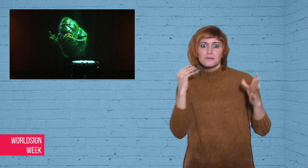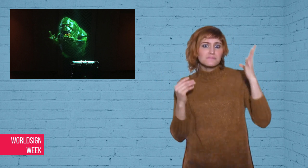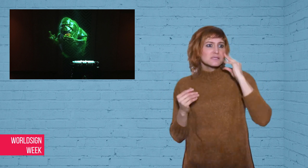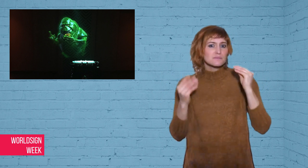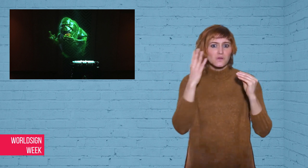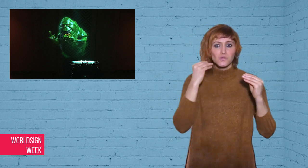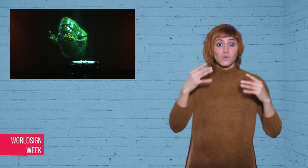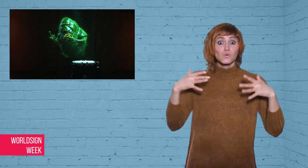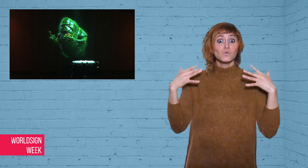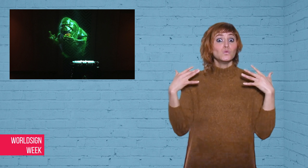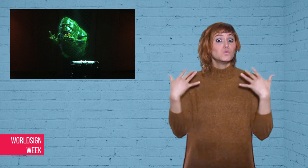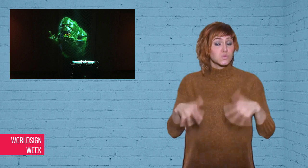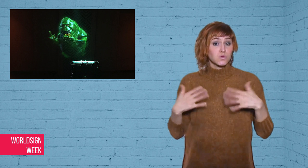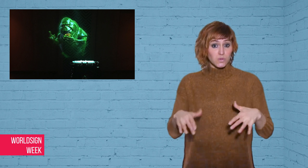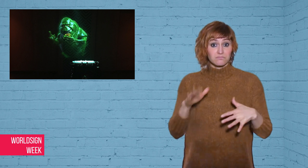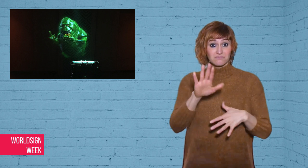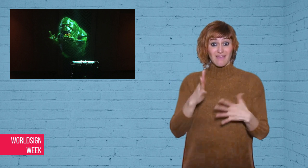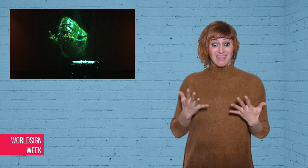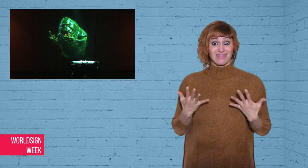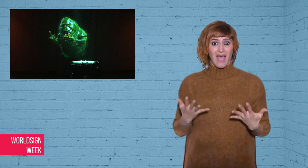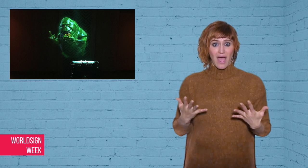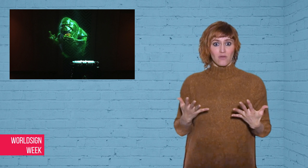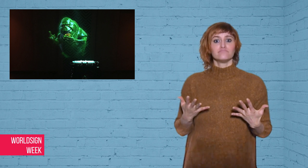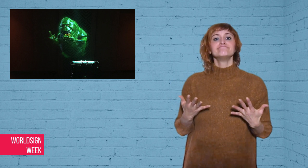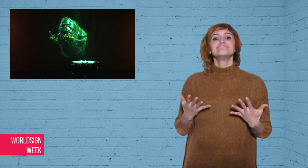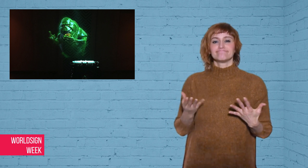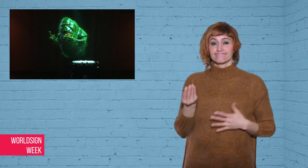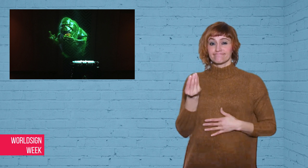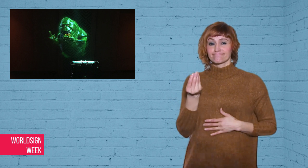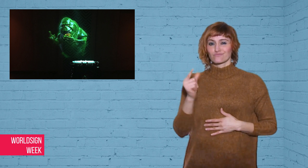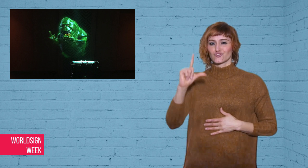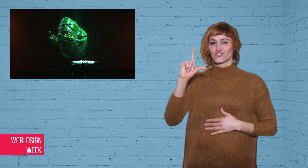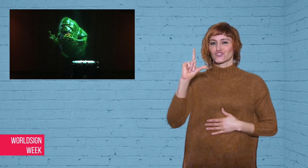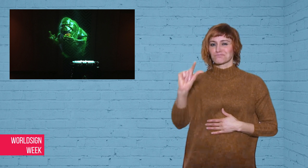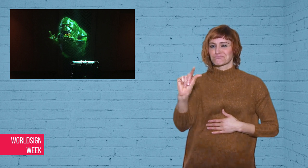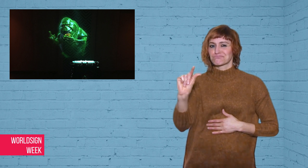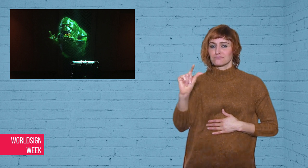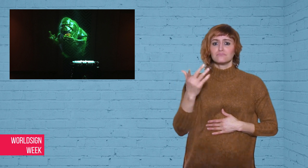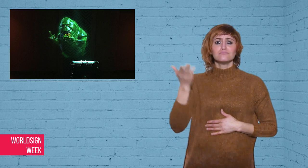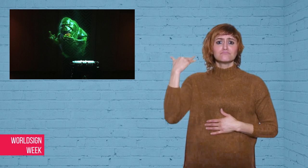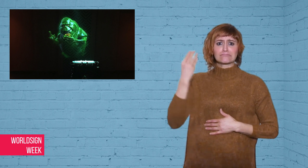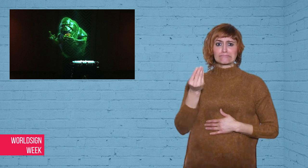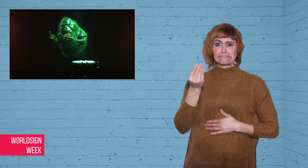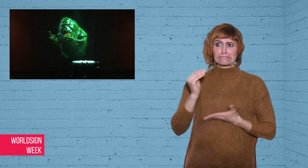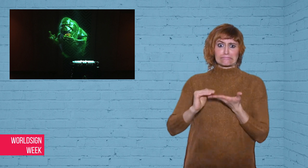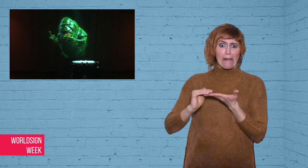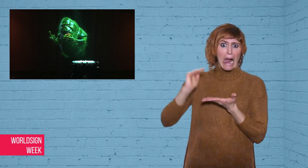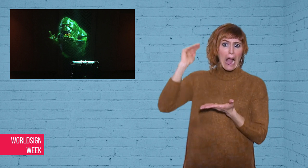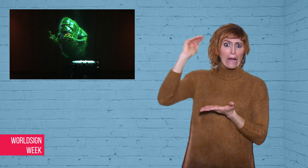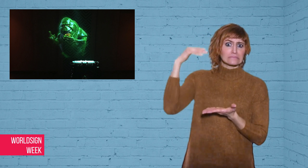With the rise of virtual reality experiences,